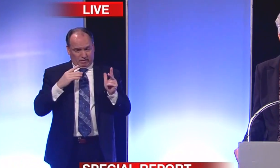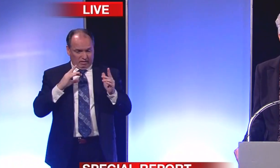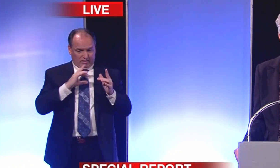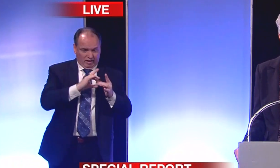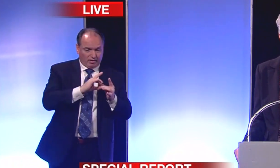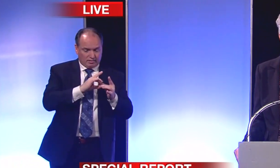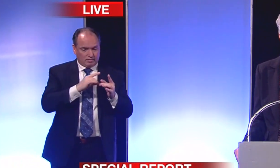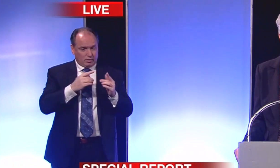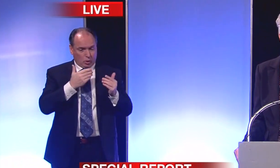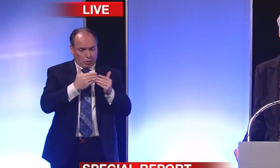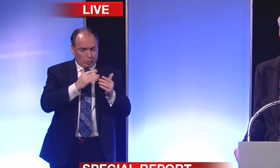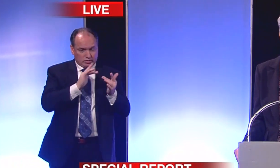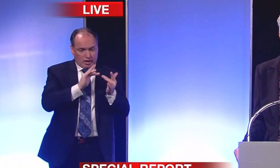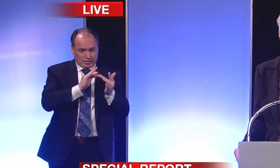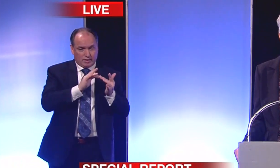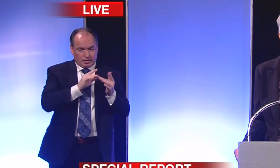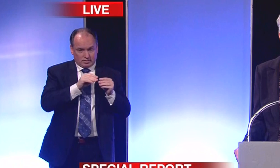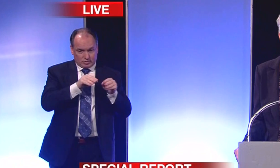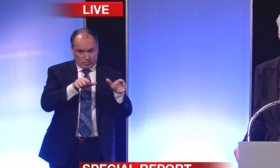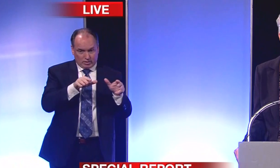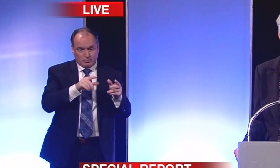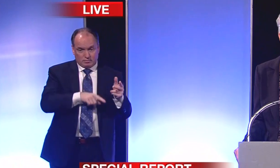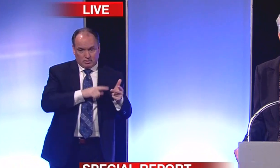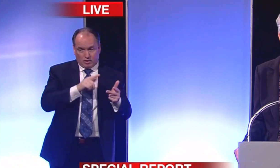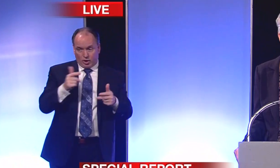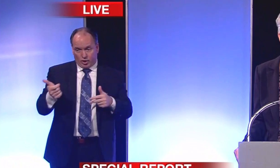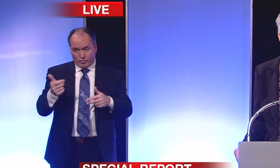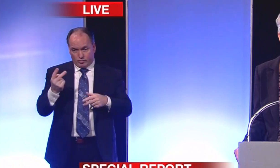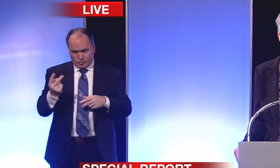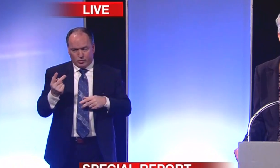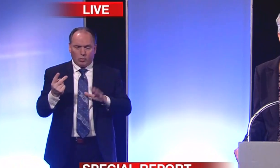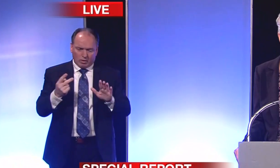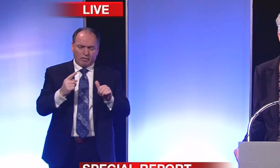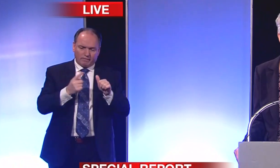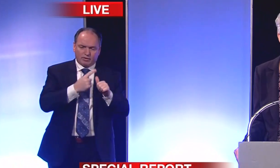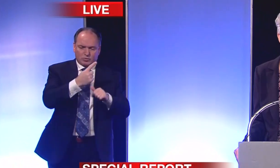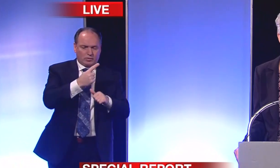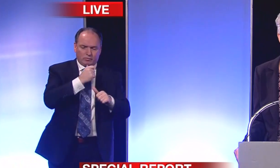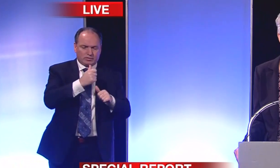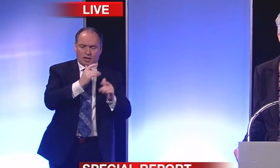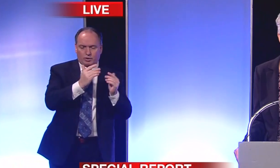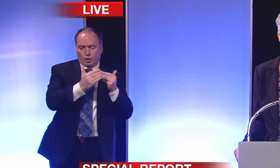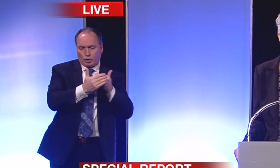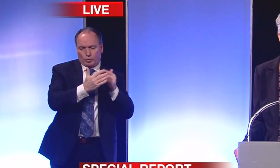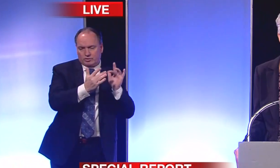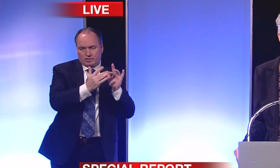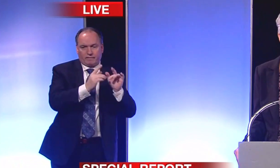NEWS. DAVID? SO IT IS THREE OF THE FIVE CASES HAVE A CONNECTION, CLOSE